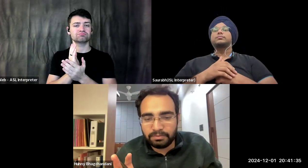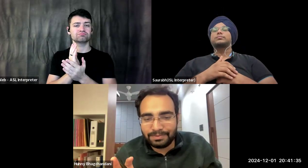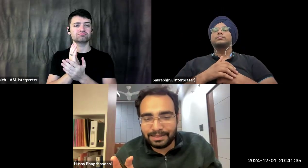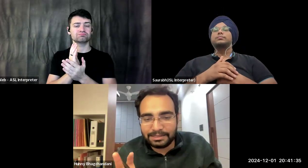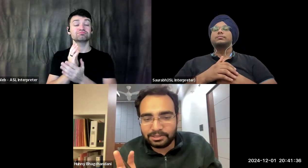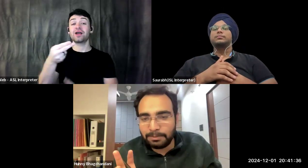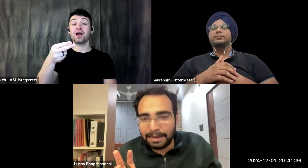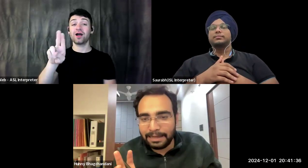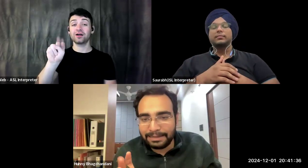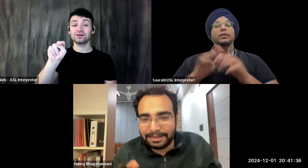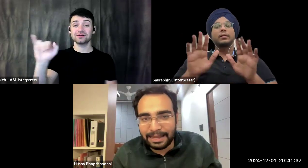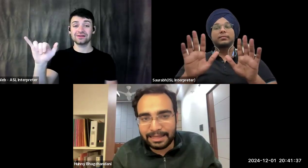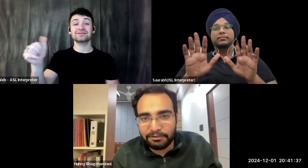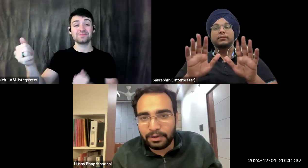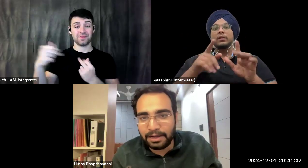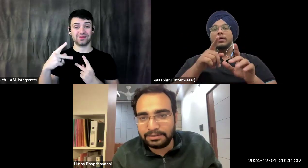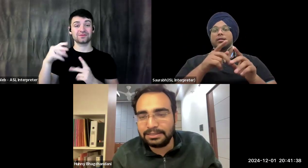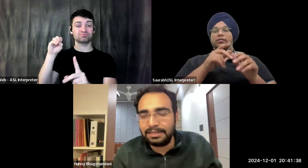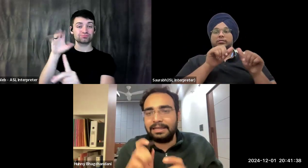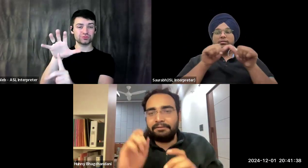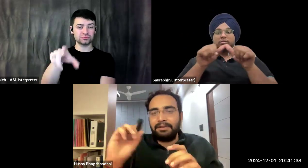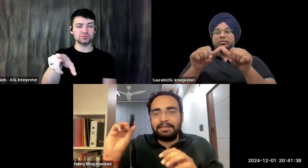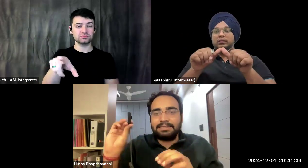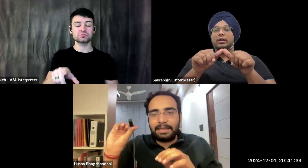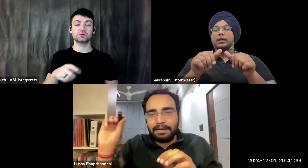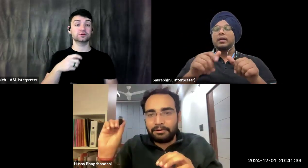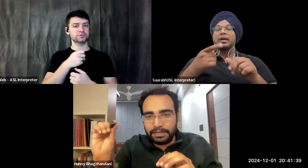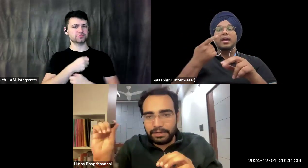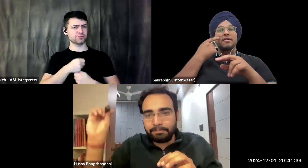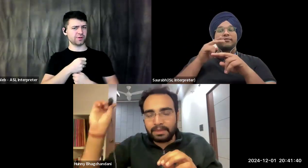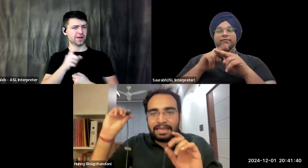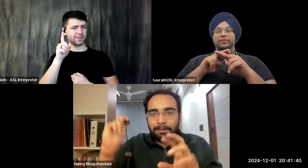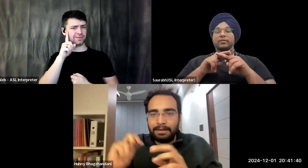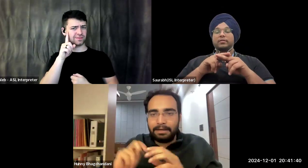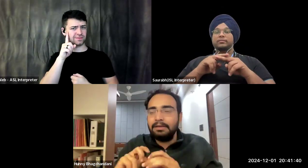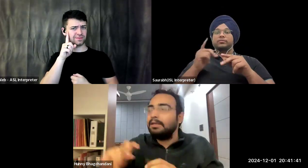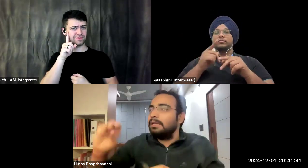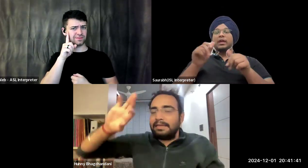[Hunny speaking] Yeah, Saurabh, I think I gave your answer. Like if it's a camera only, AI camera,